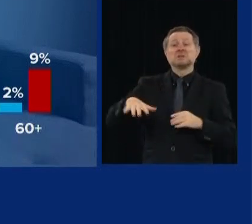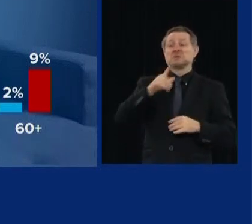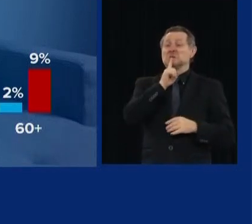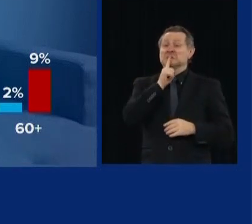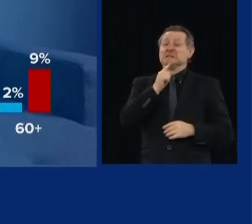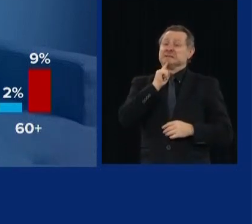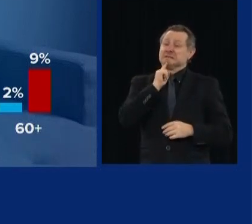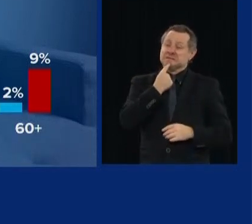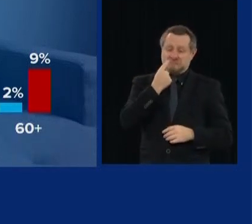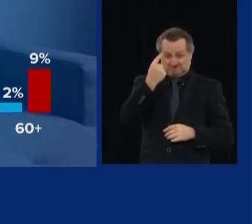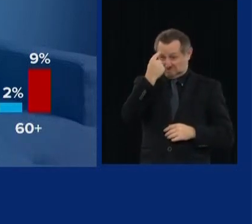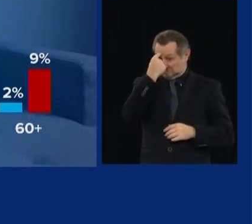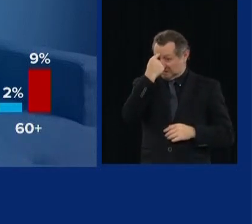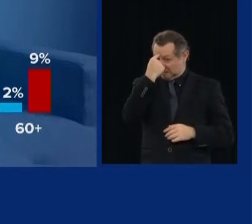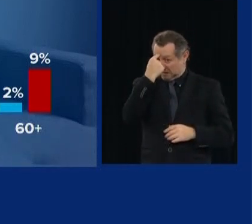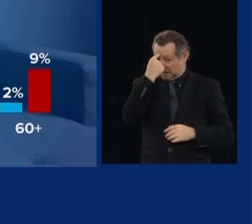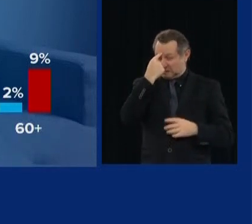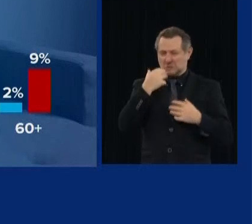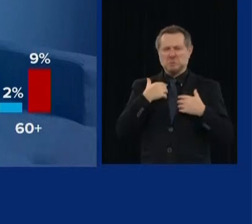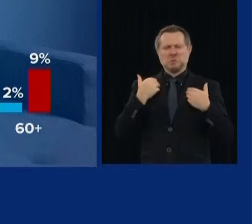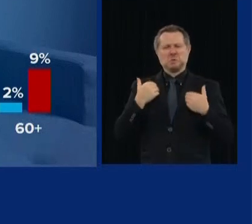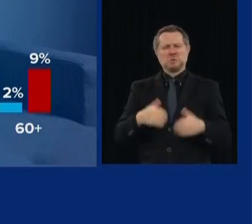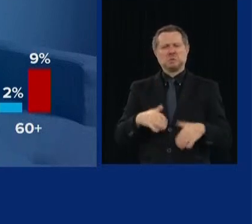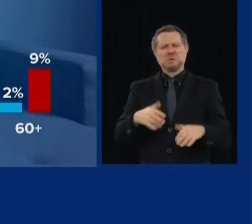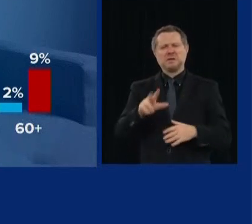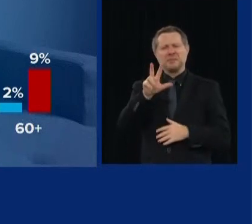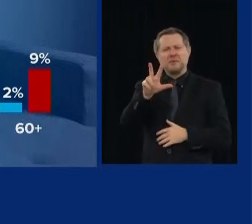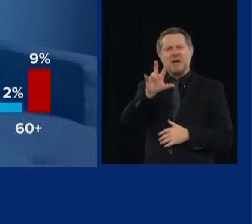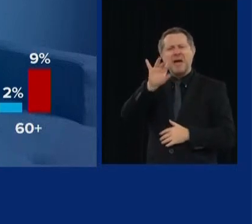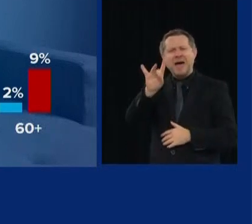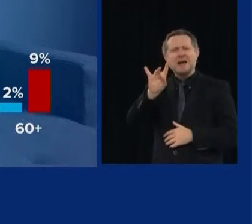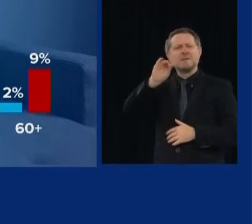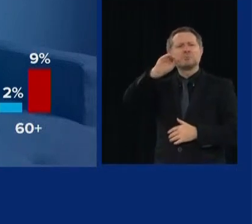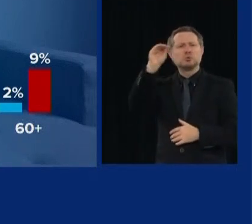THE NUMBER OF AMERICANS WHO ARE